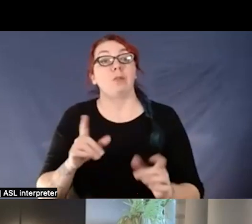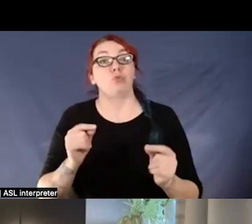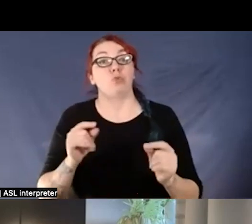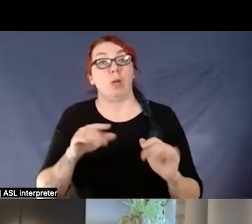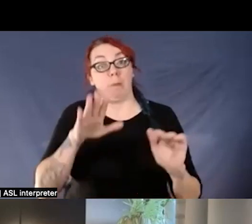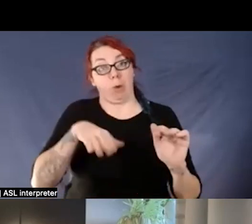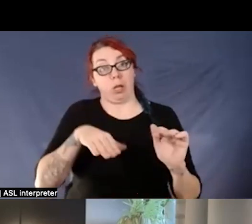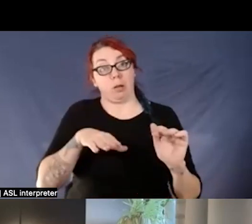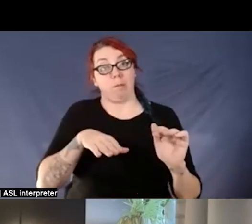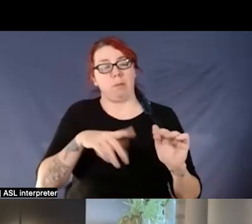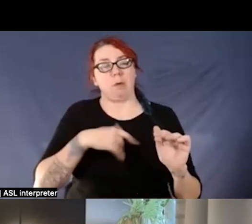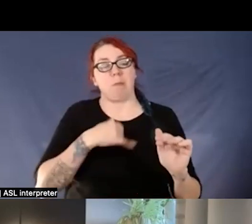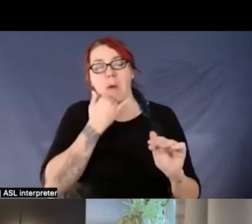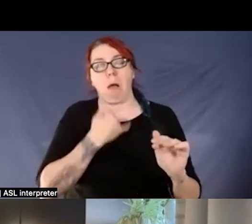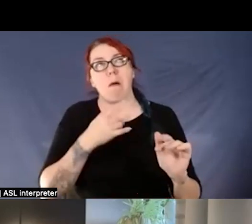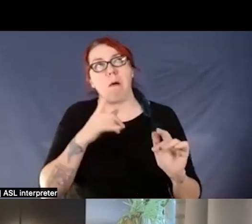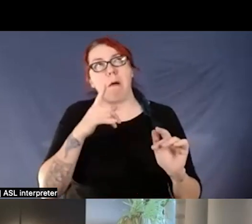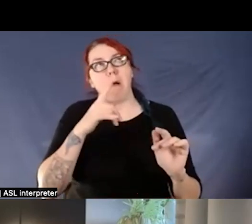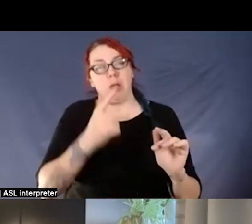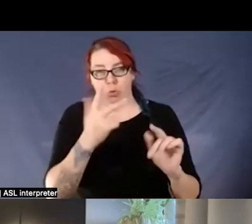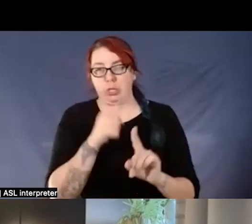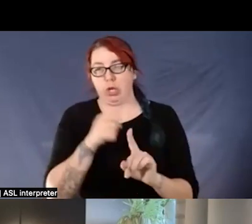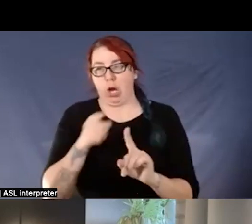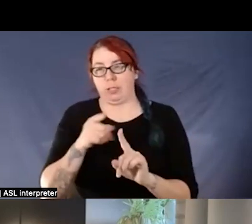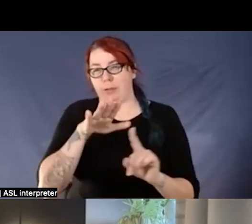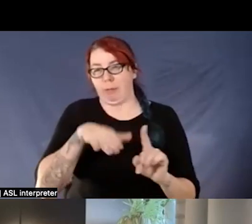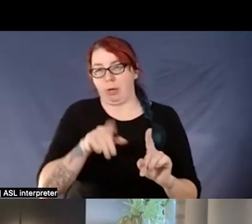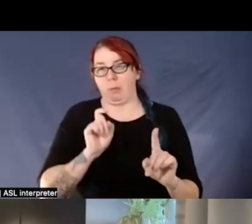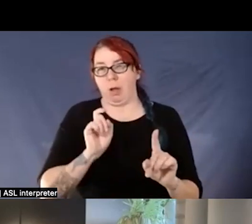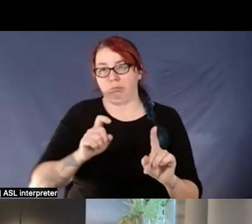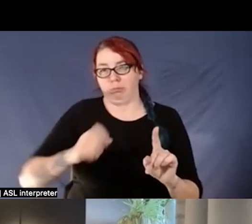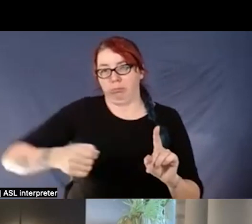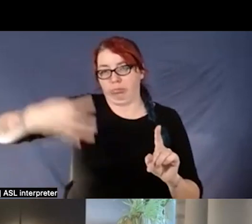sorry, the three dots button at the bottom of the email composition window, which is in line with